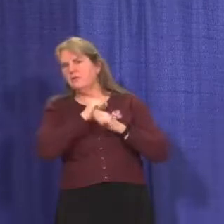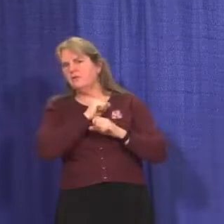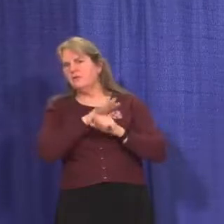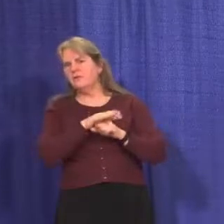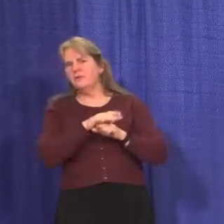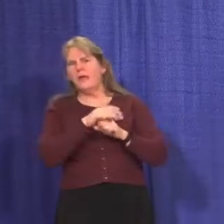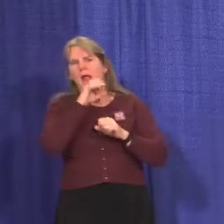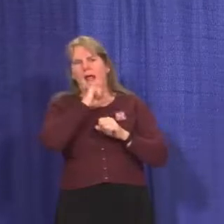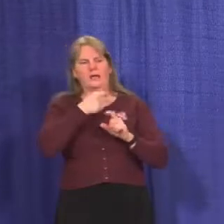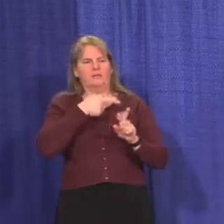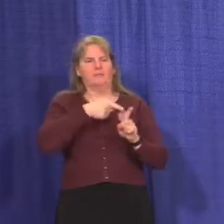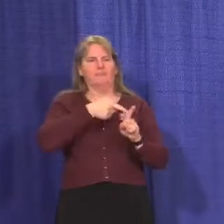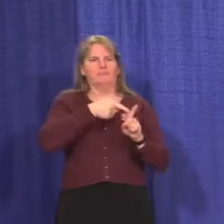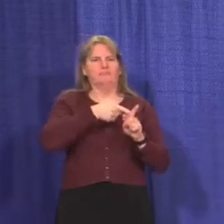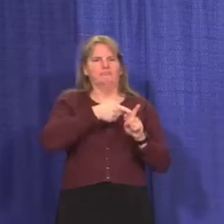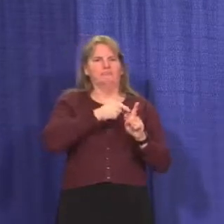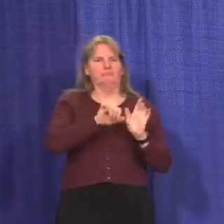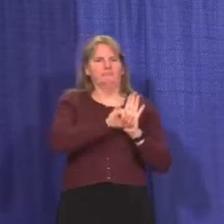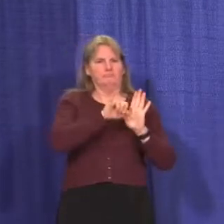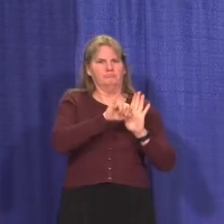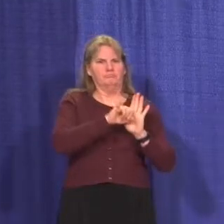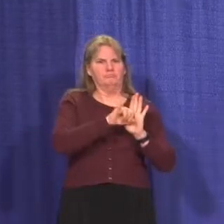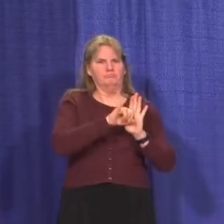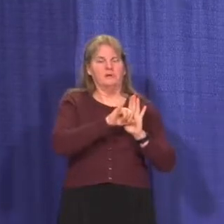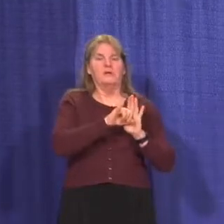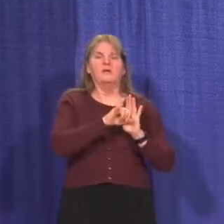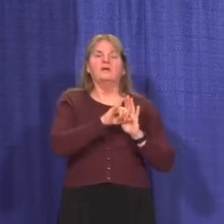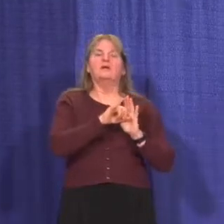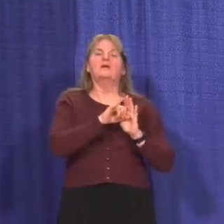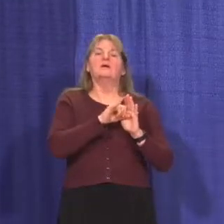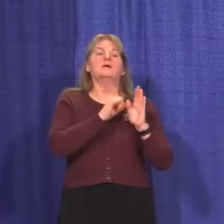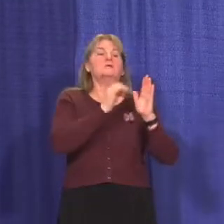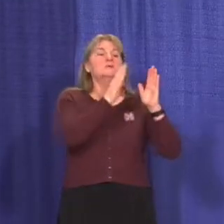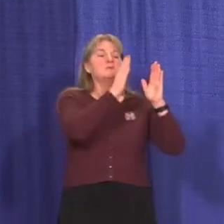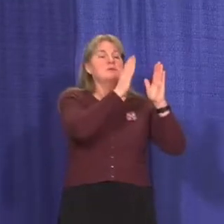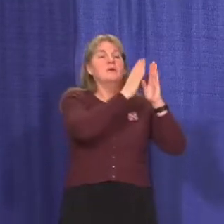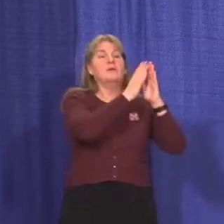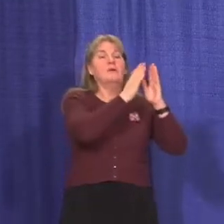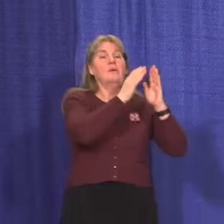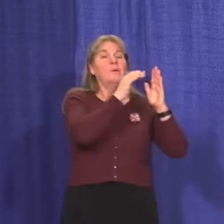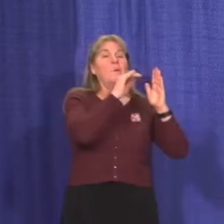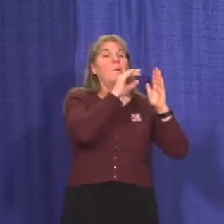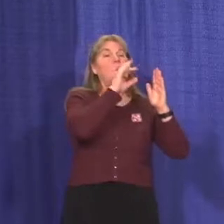of age down to 60 plus as we've already done in Whitehorse and